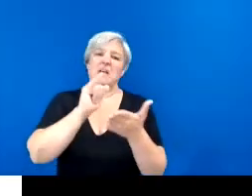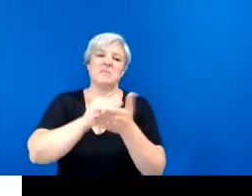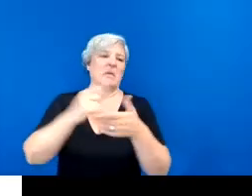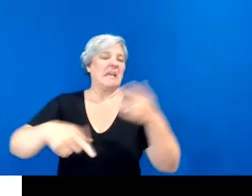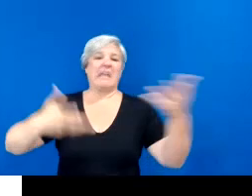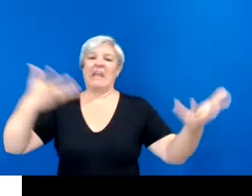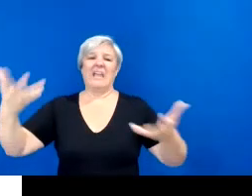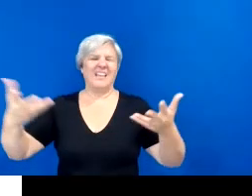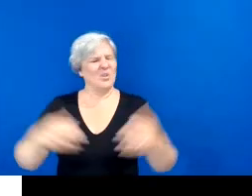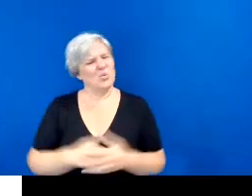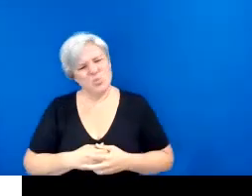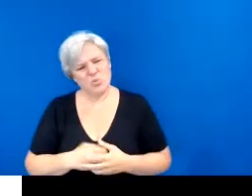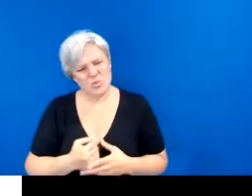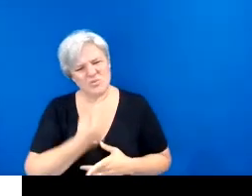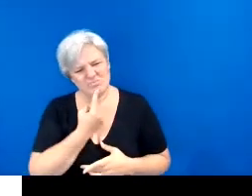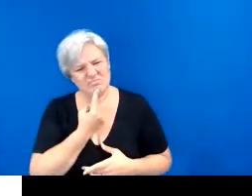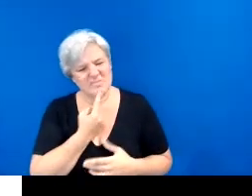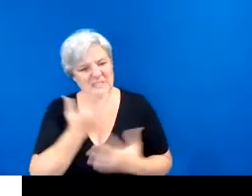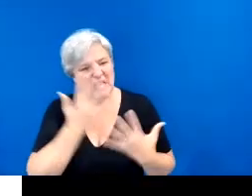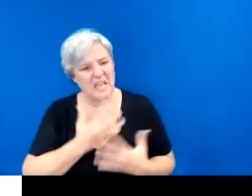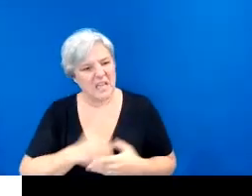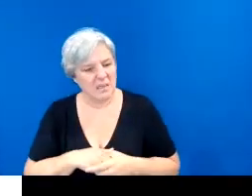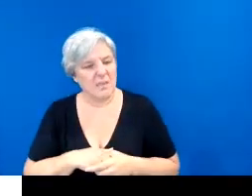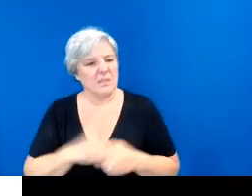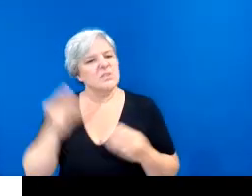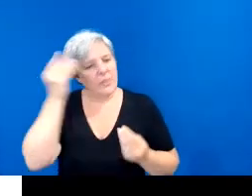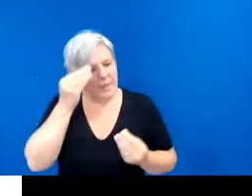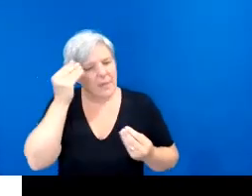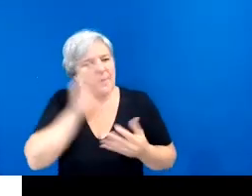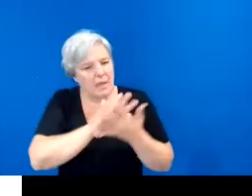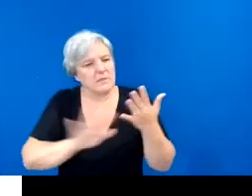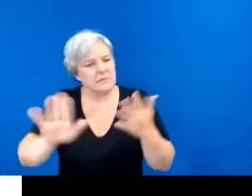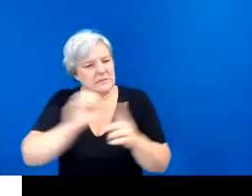So thinking about some of those things.